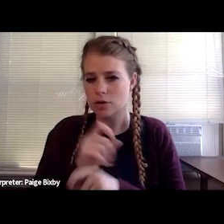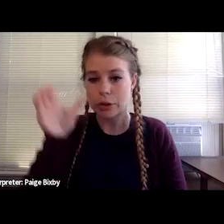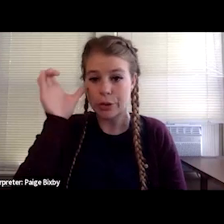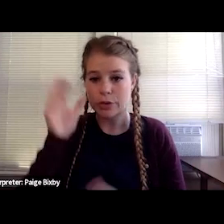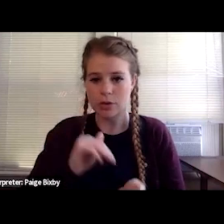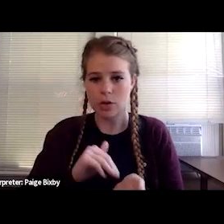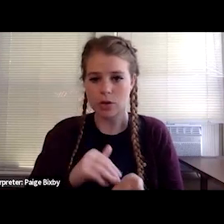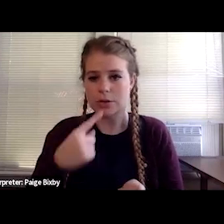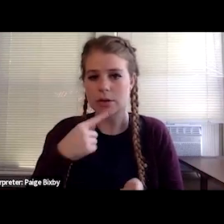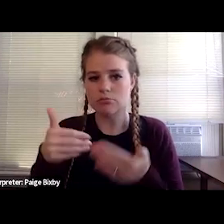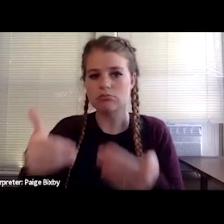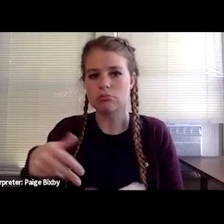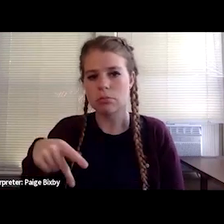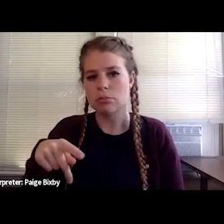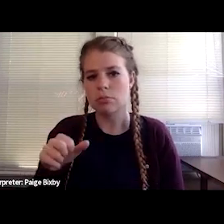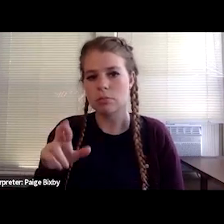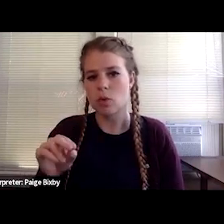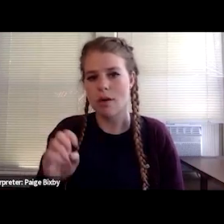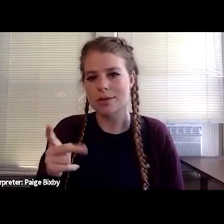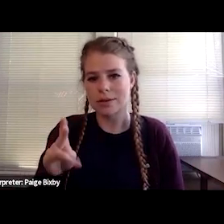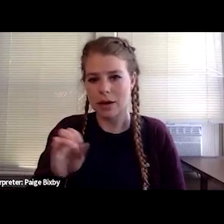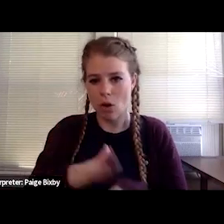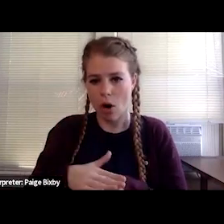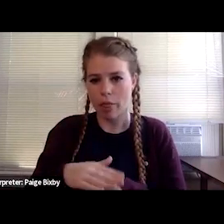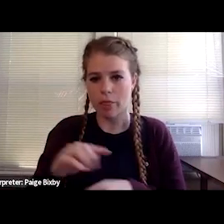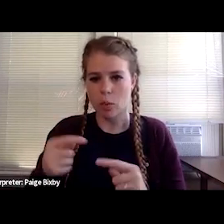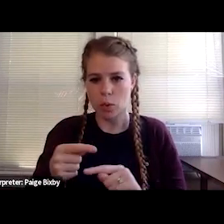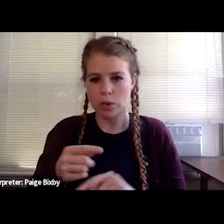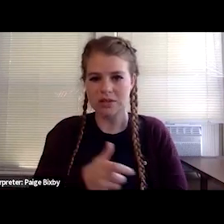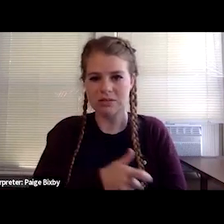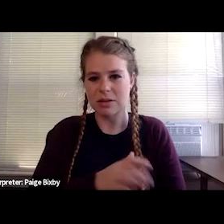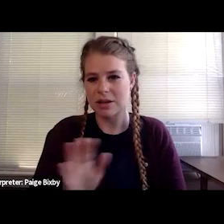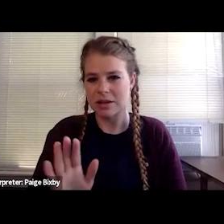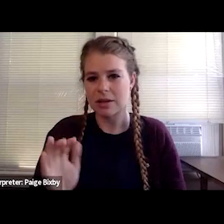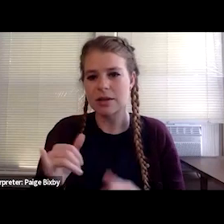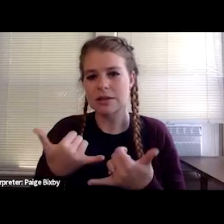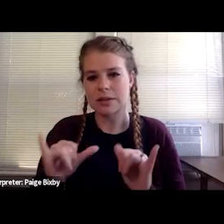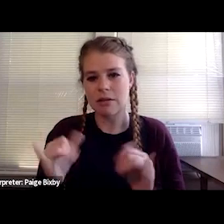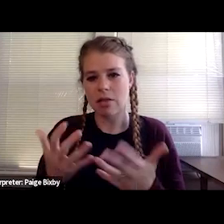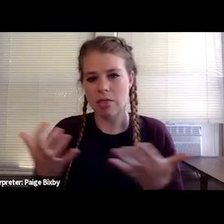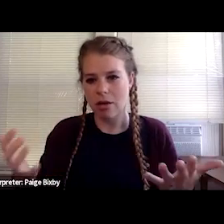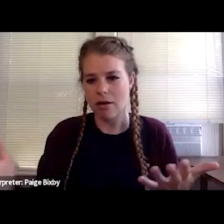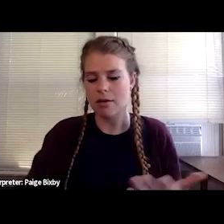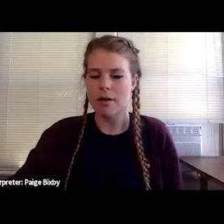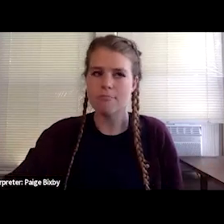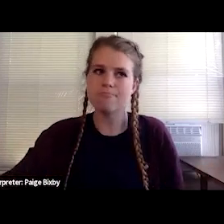to use peroxide on these wounds, and there still is a lot of old thoughts in wound care